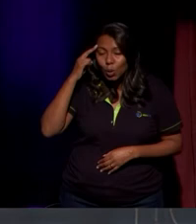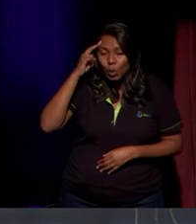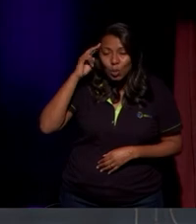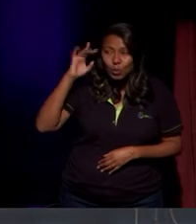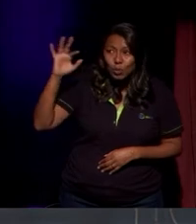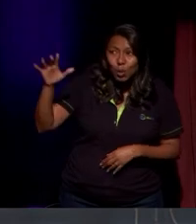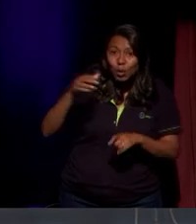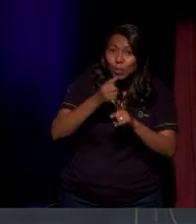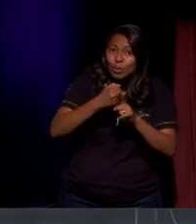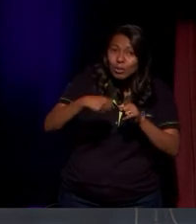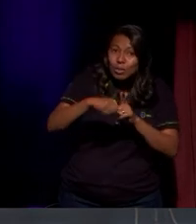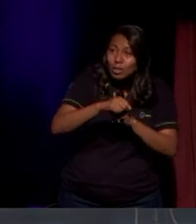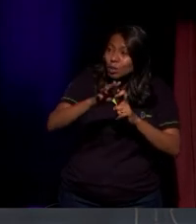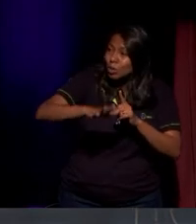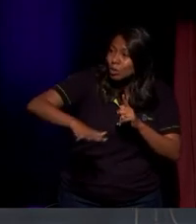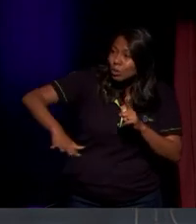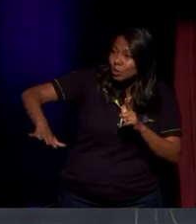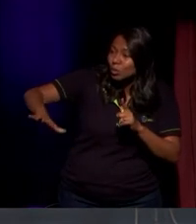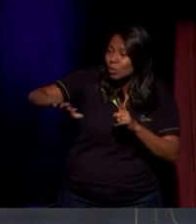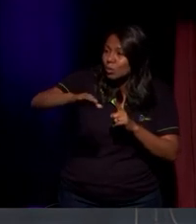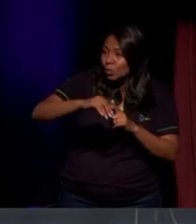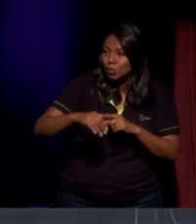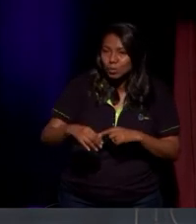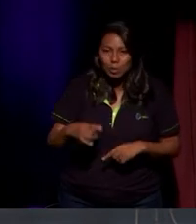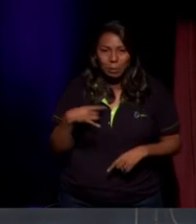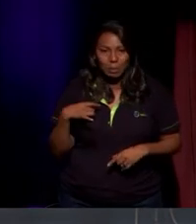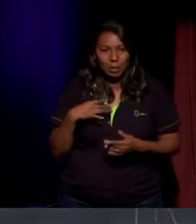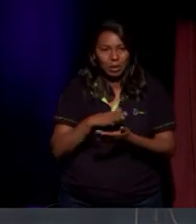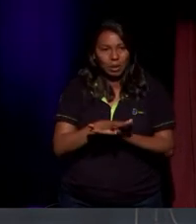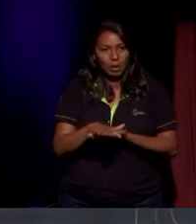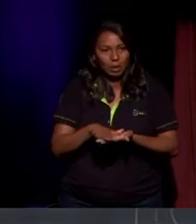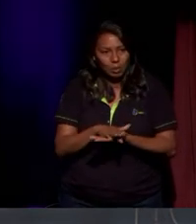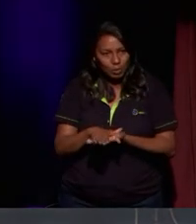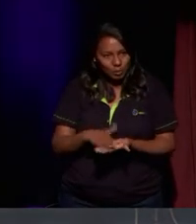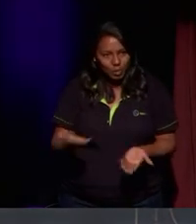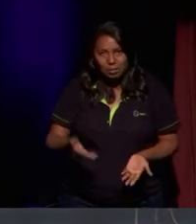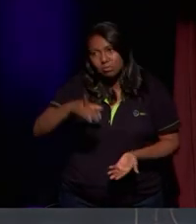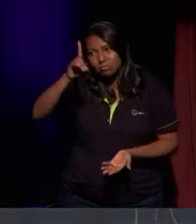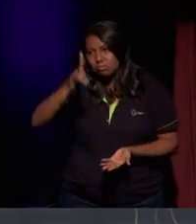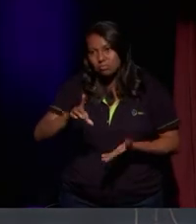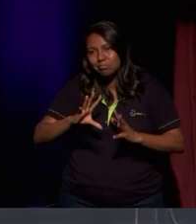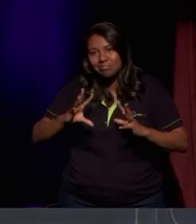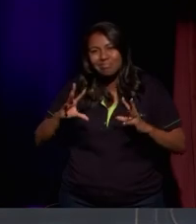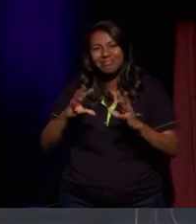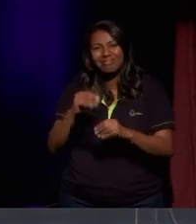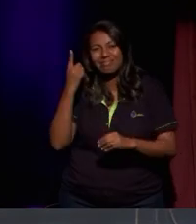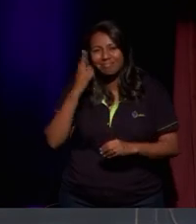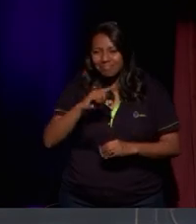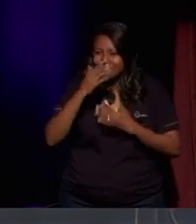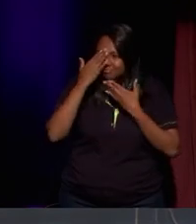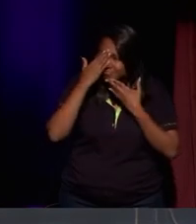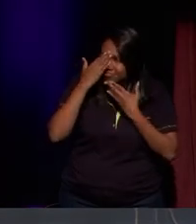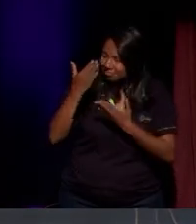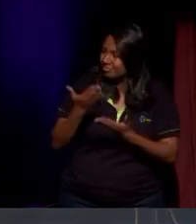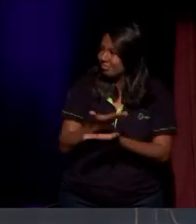is that one day we can all live without fear and with all our rights, so thank you all.